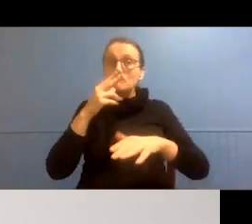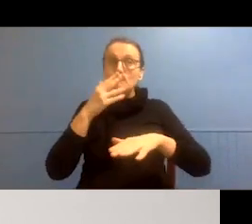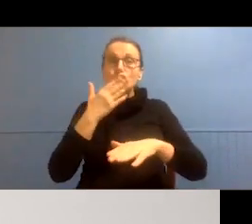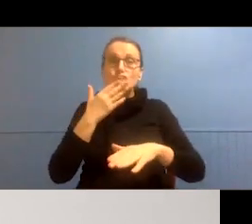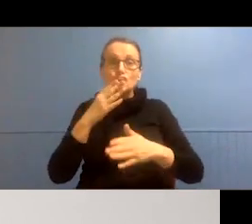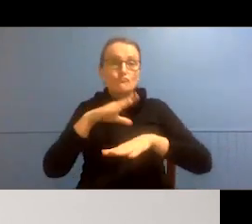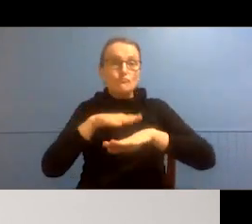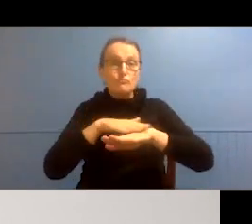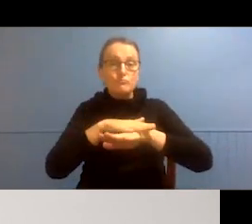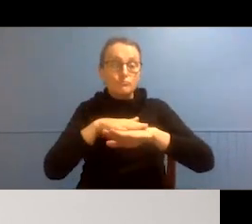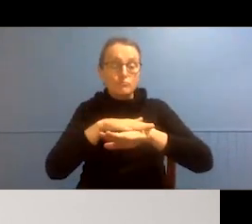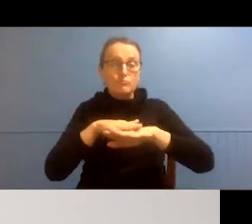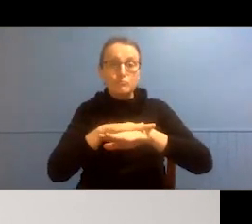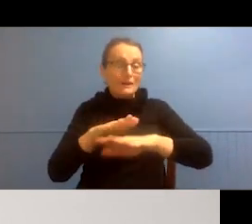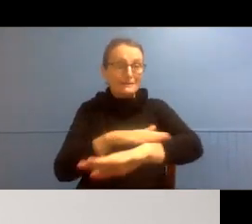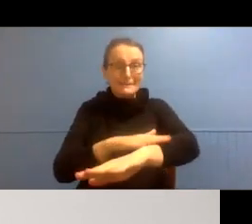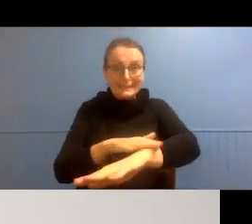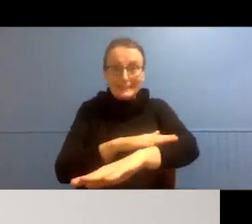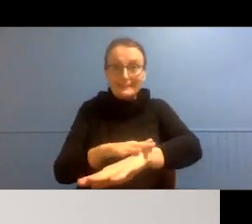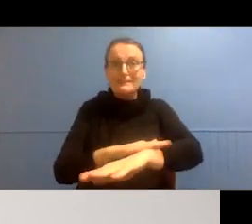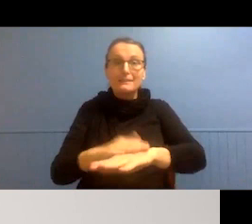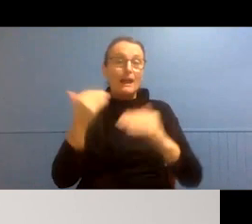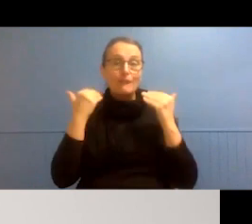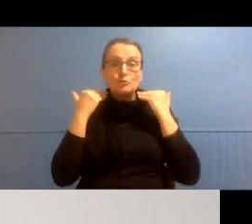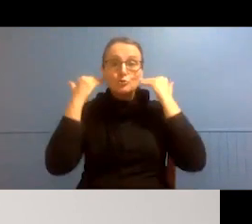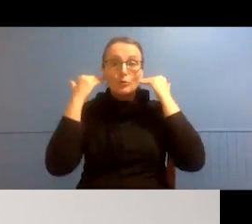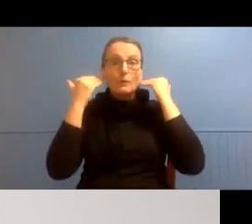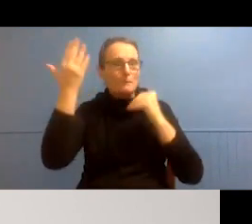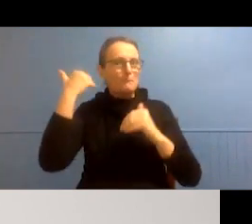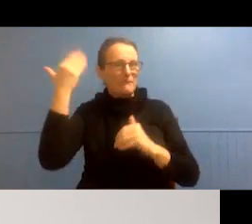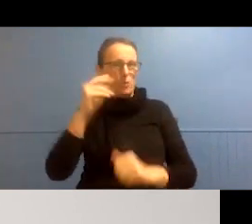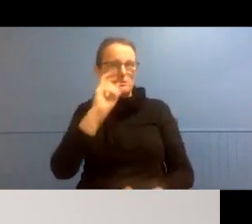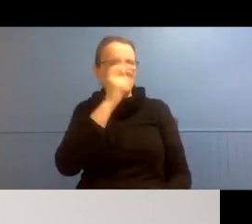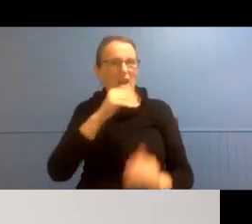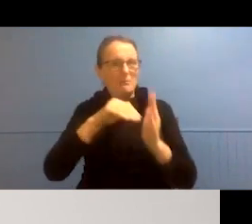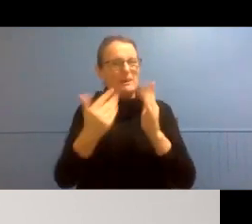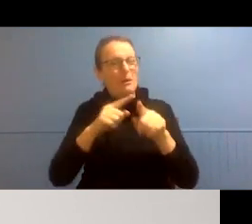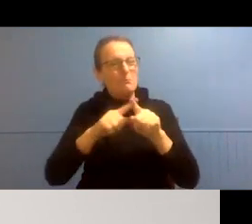I have short hair which used to be dark, but now is mostly grey.